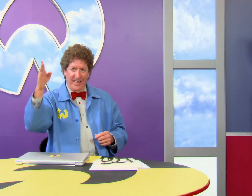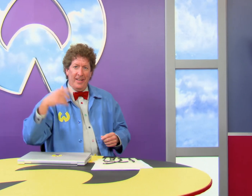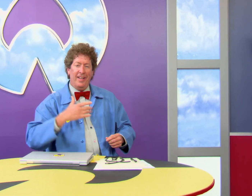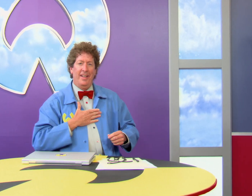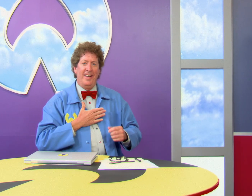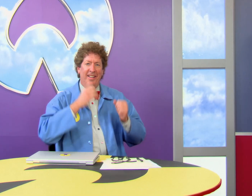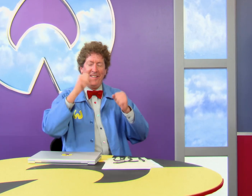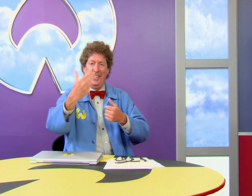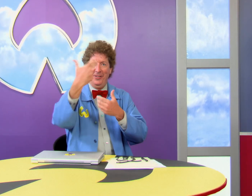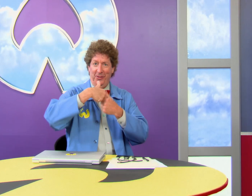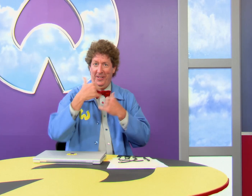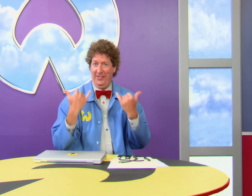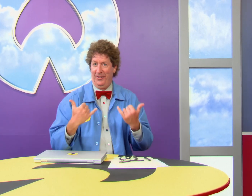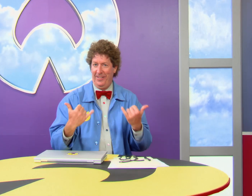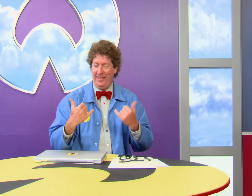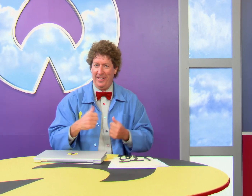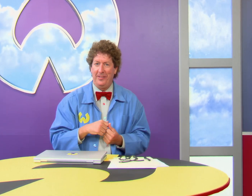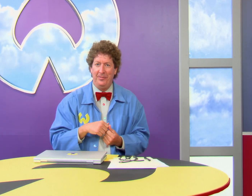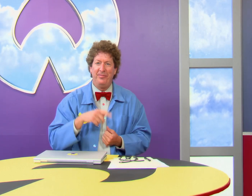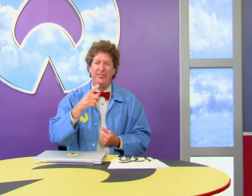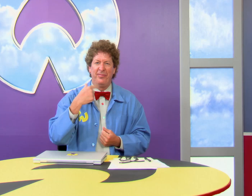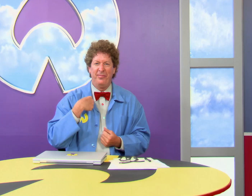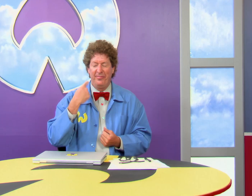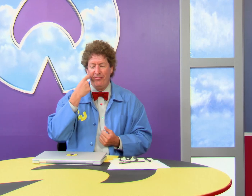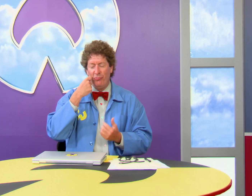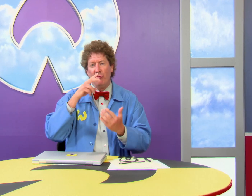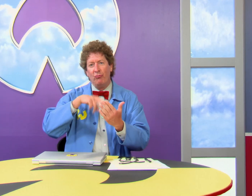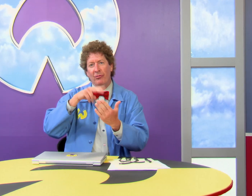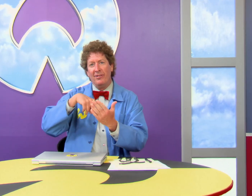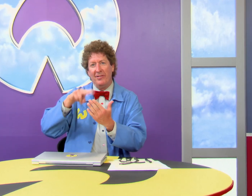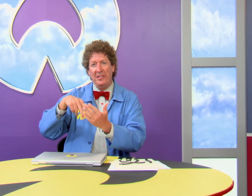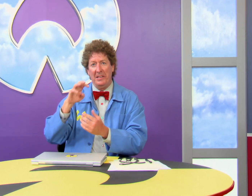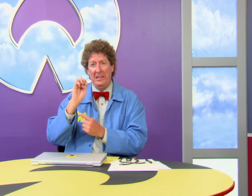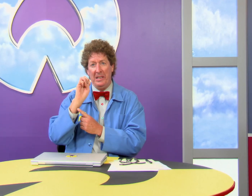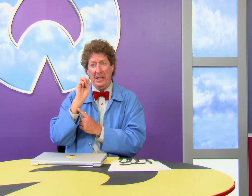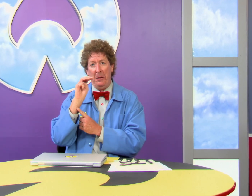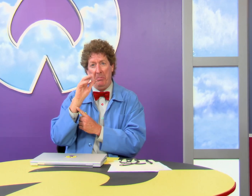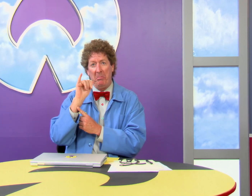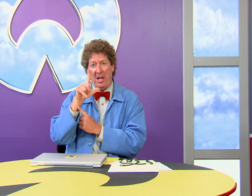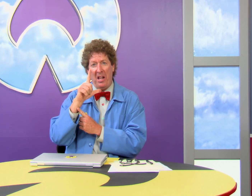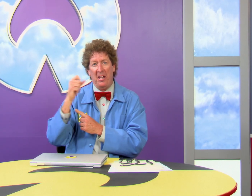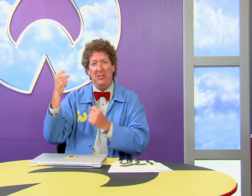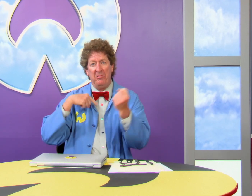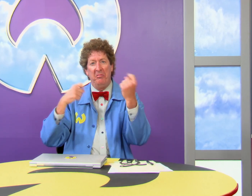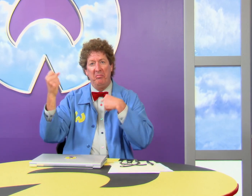HI THERE. I'M GLAD YOU COULD JOIN US TODAY. I'VE BEEN READING MY EMAIL.